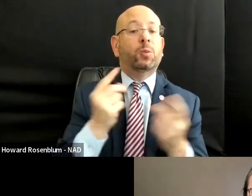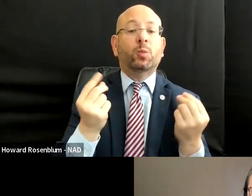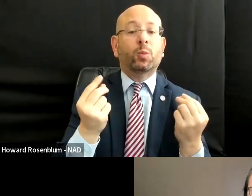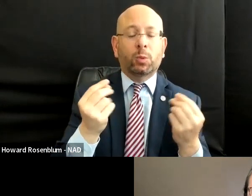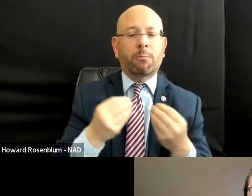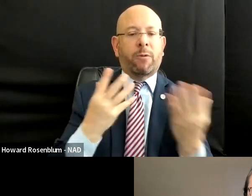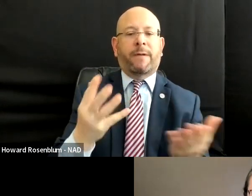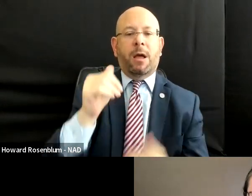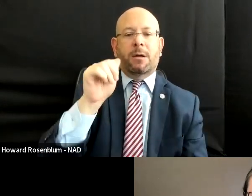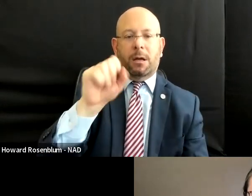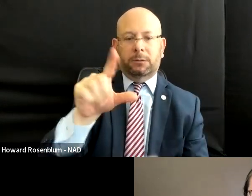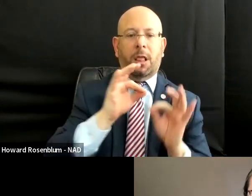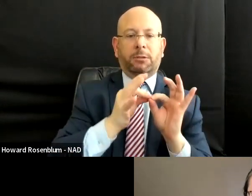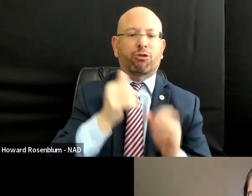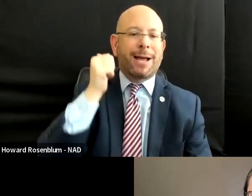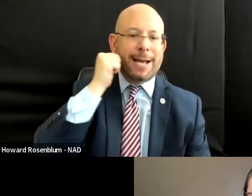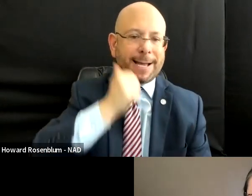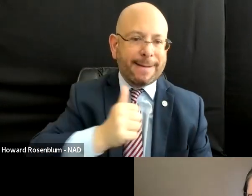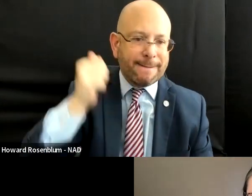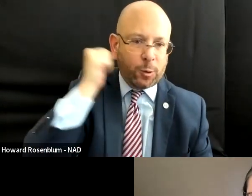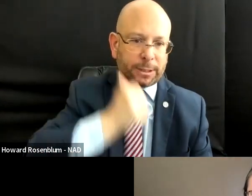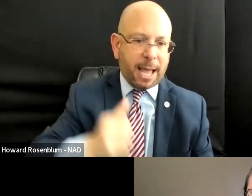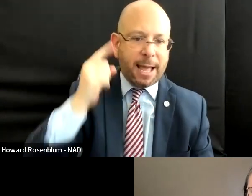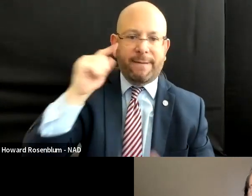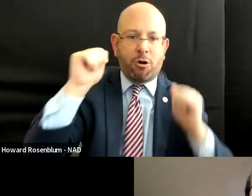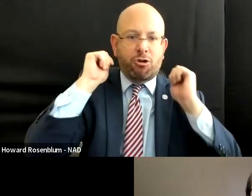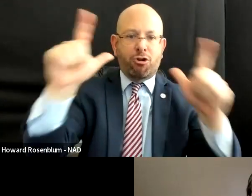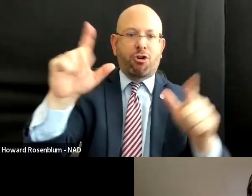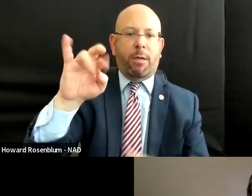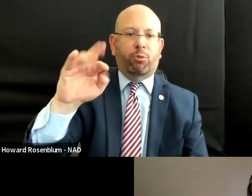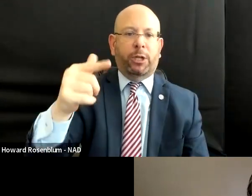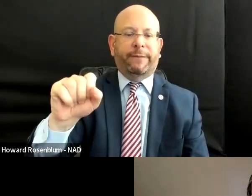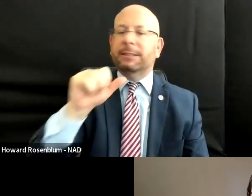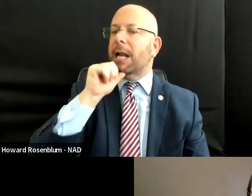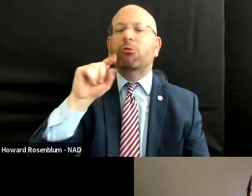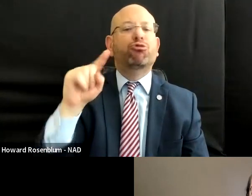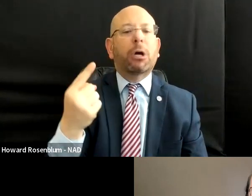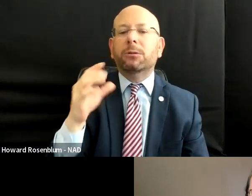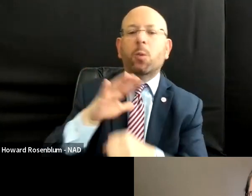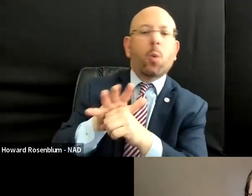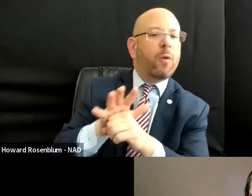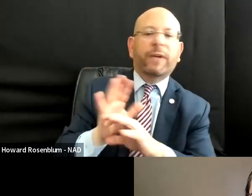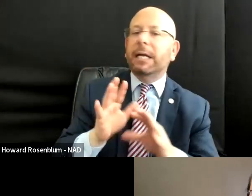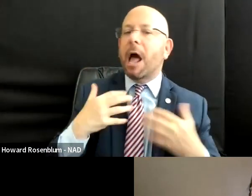any other prior to suits to the white house so we sued them and we won. The administration